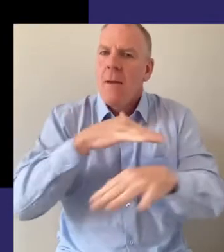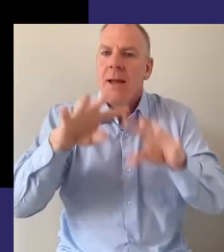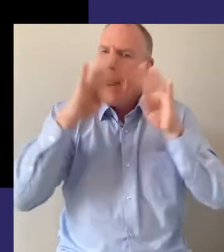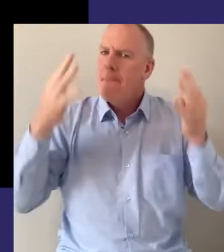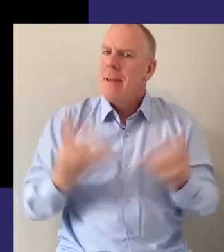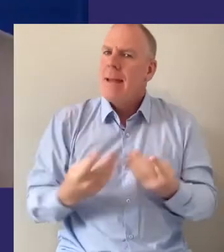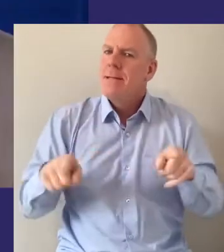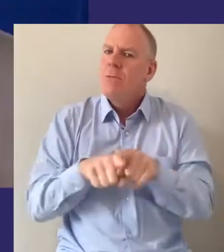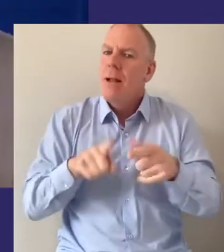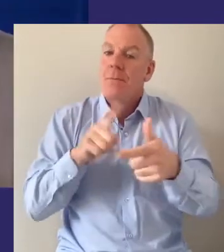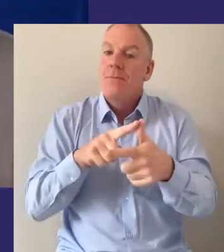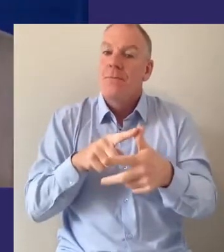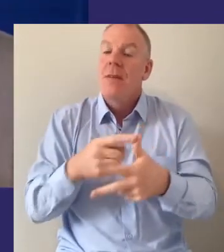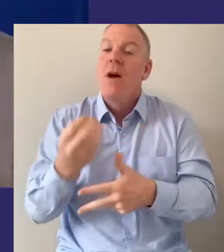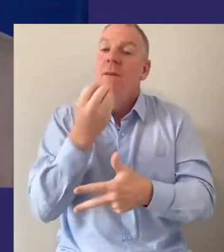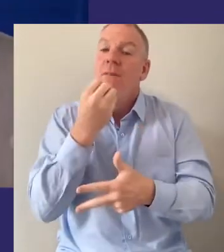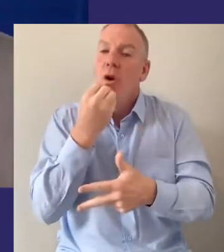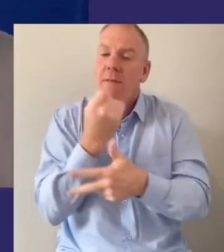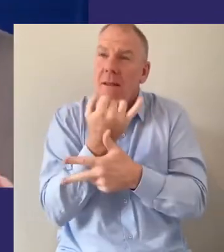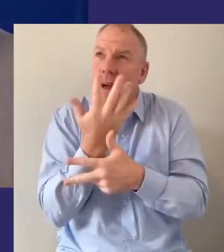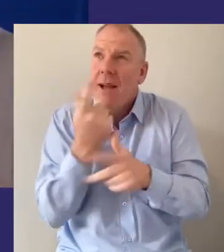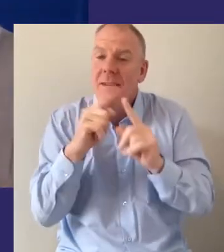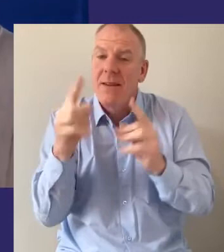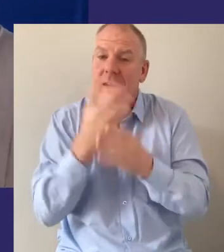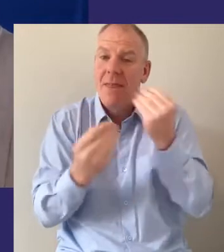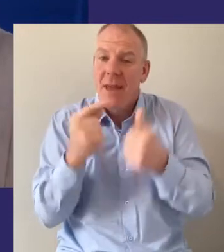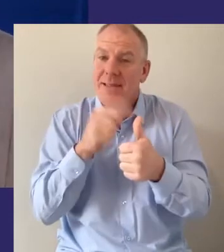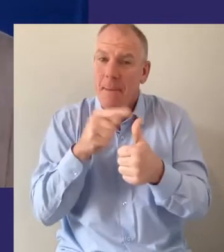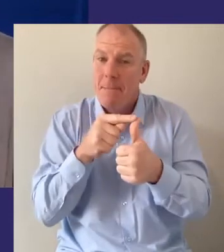in general. Are food for lots and lots of different things in the ocean. So first of